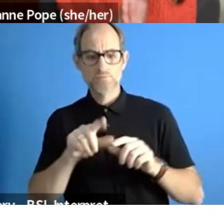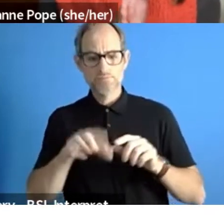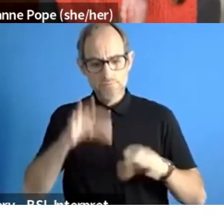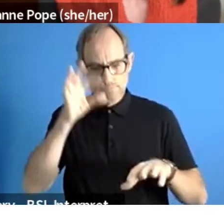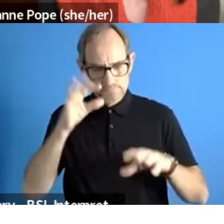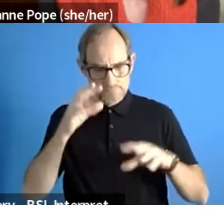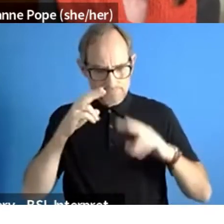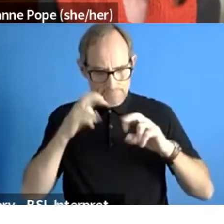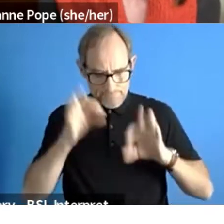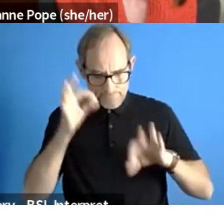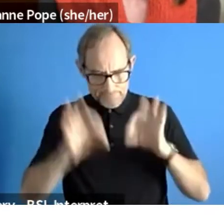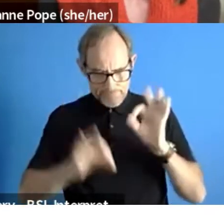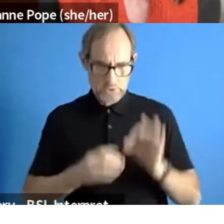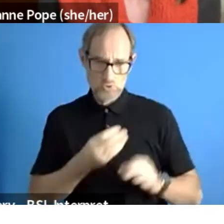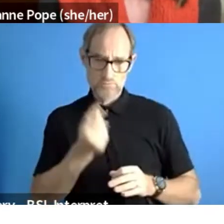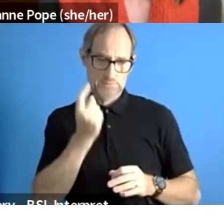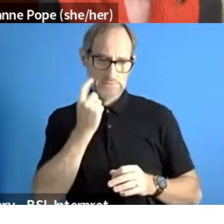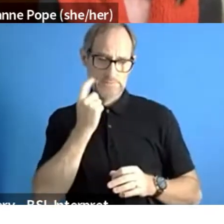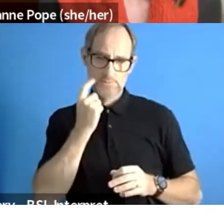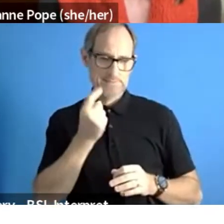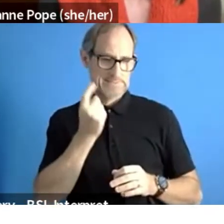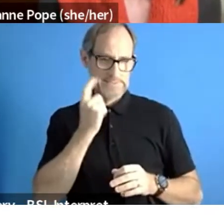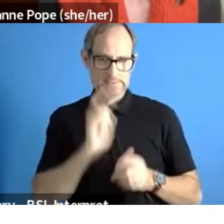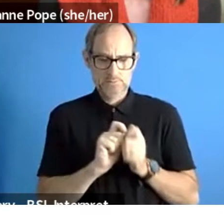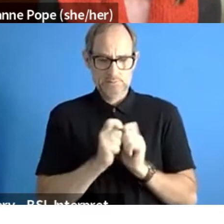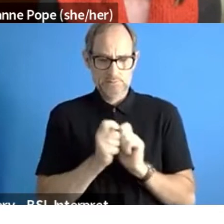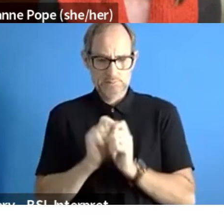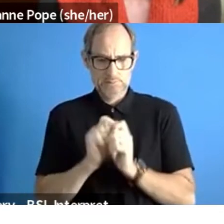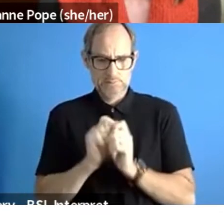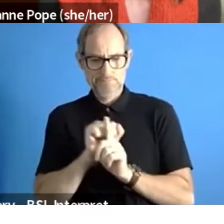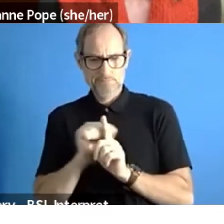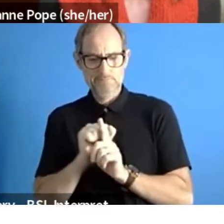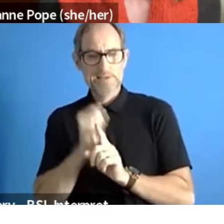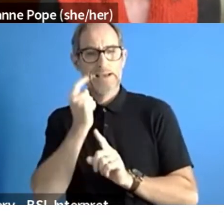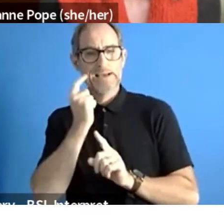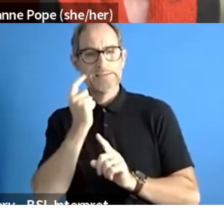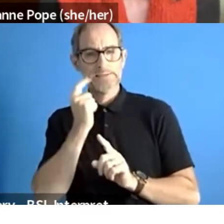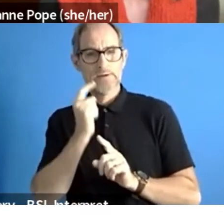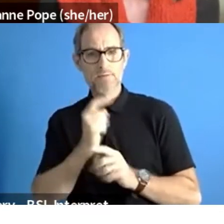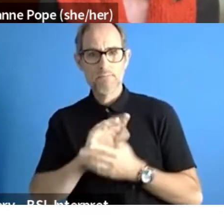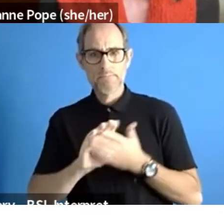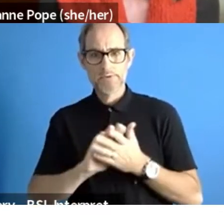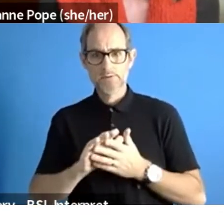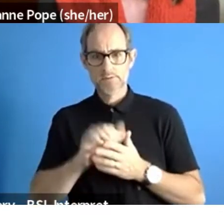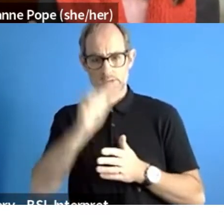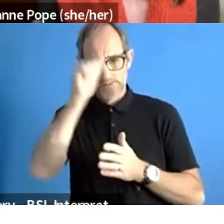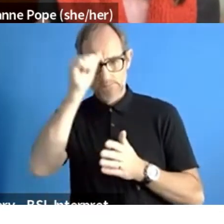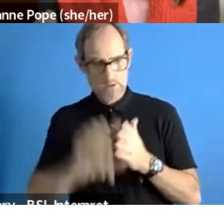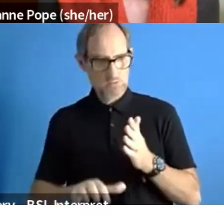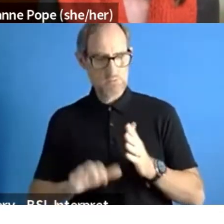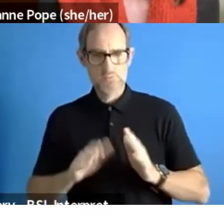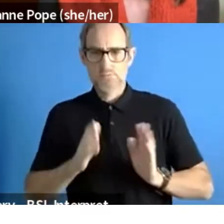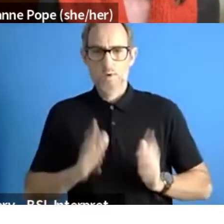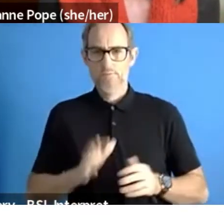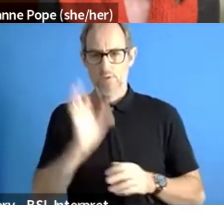There are some things that are really easy to get your head around with almost no experience of accessibility and that includes things